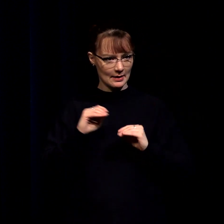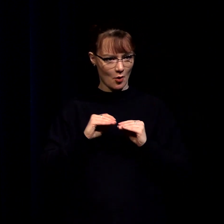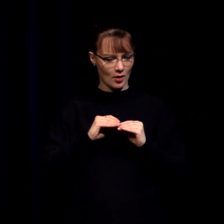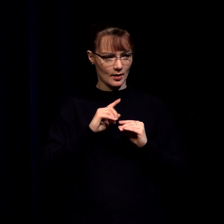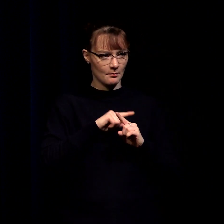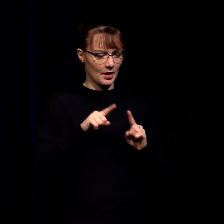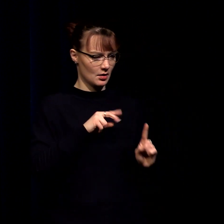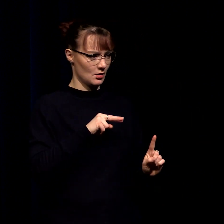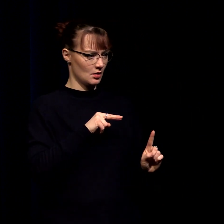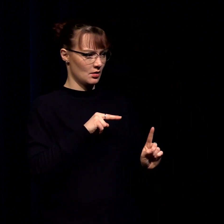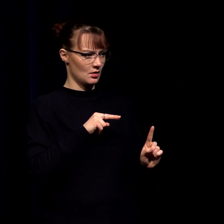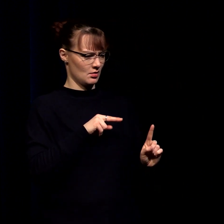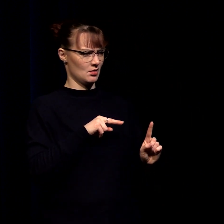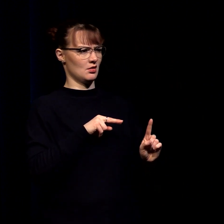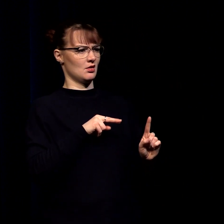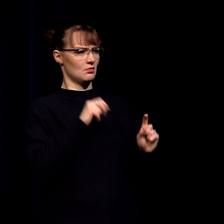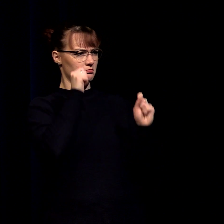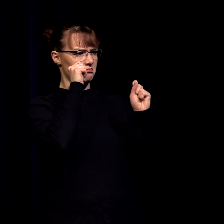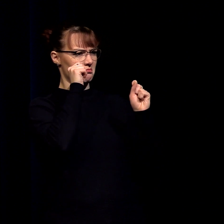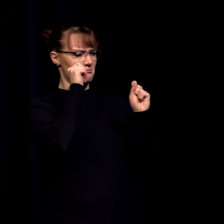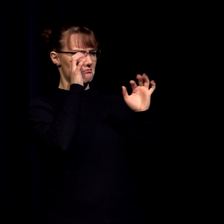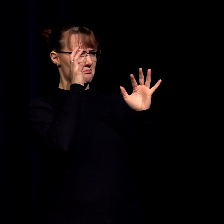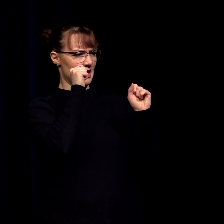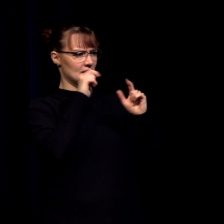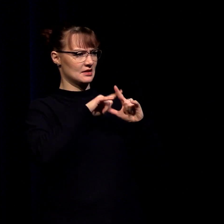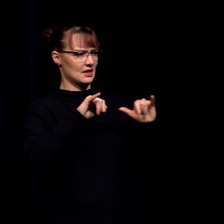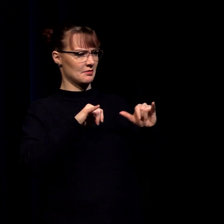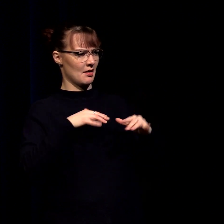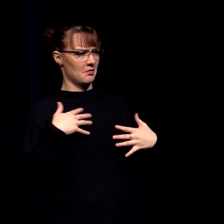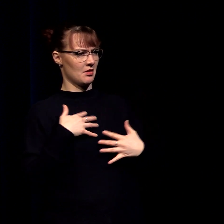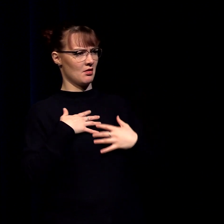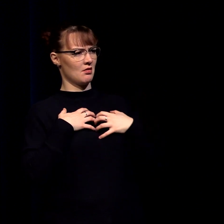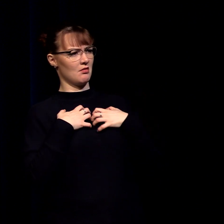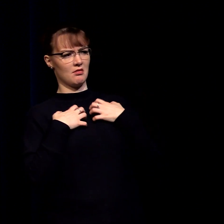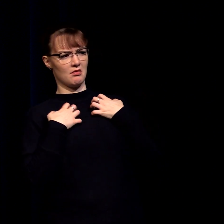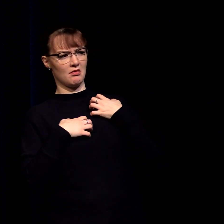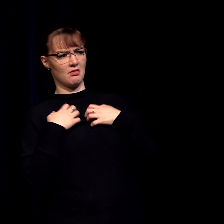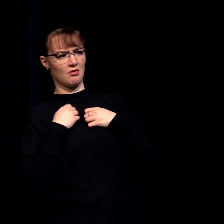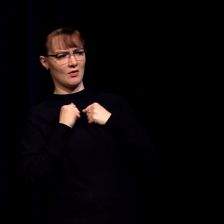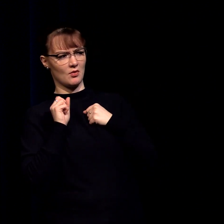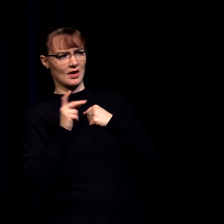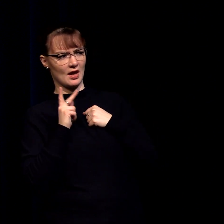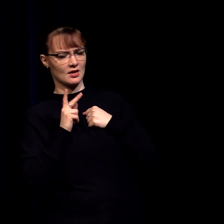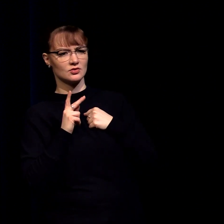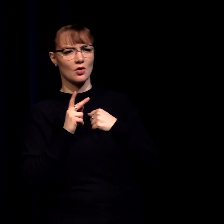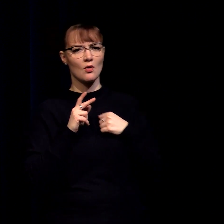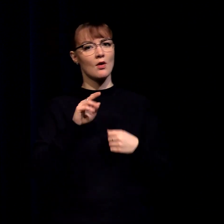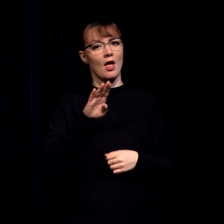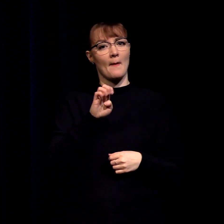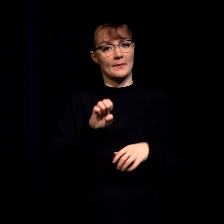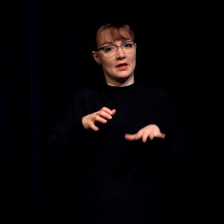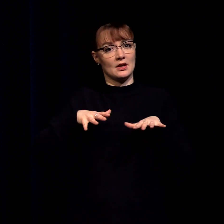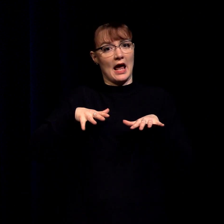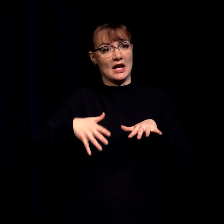amazement. In one of anxiety, and it's important that we need to know this because being anxious when on mission is